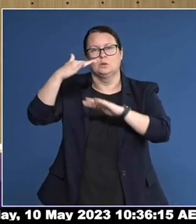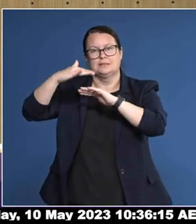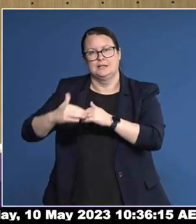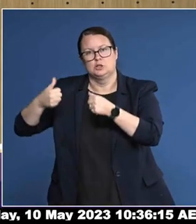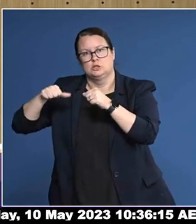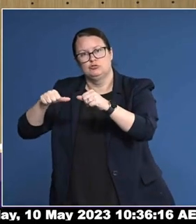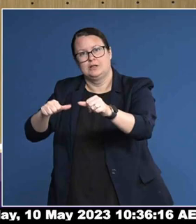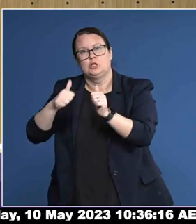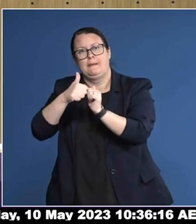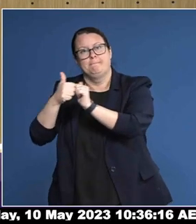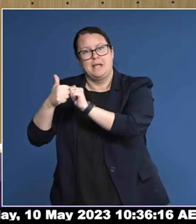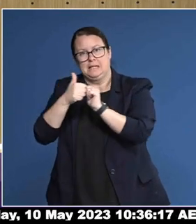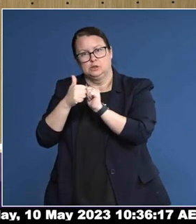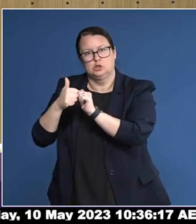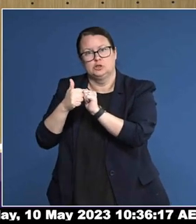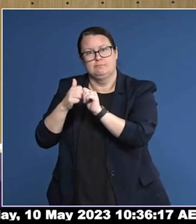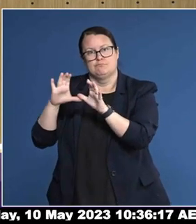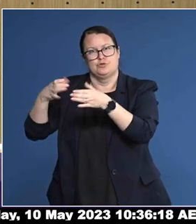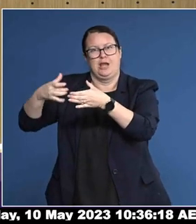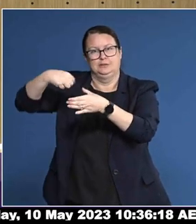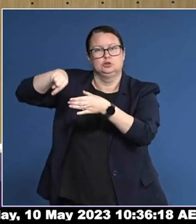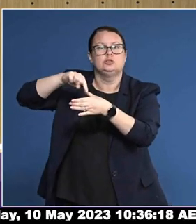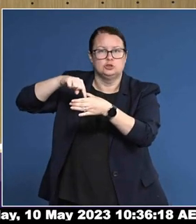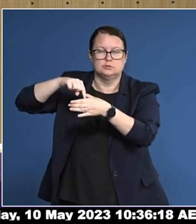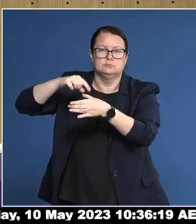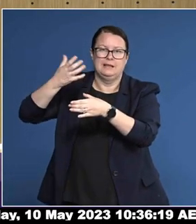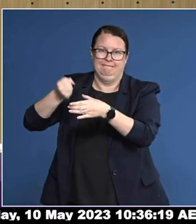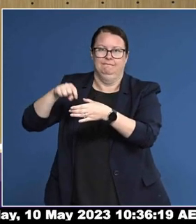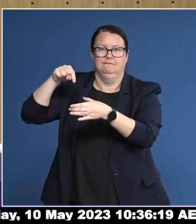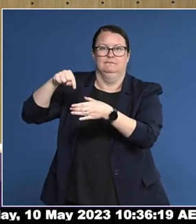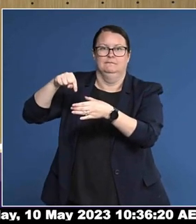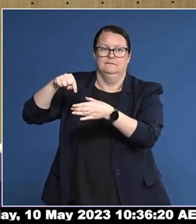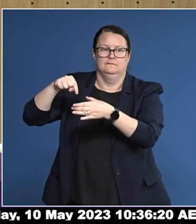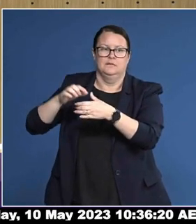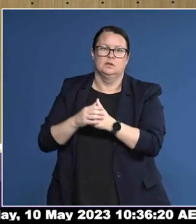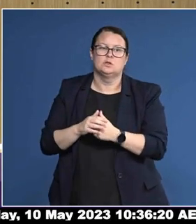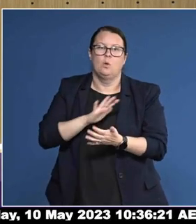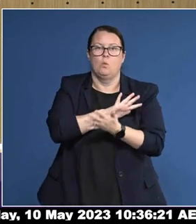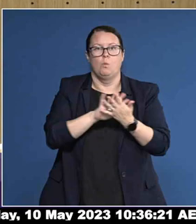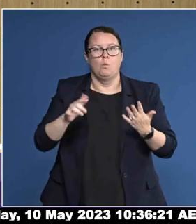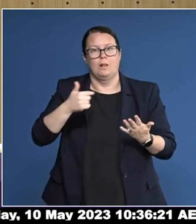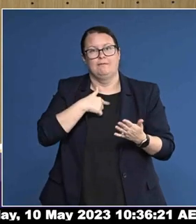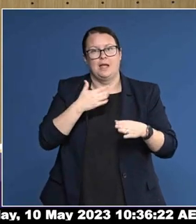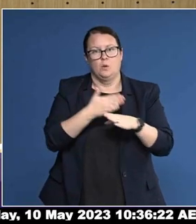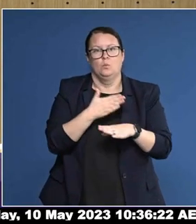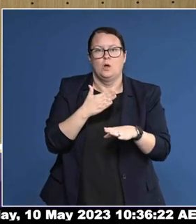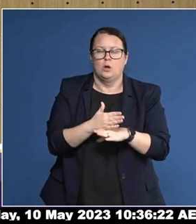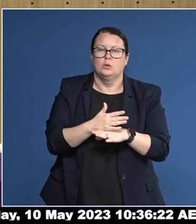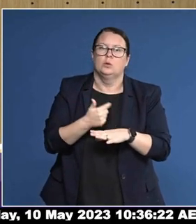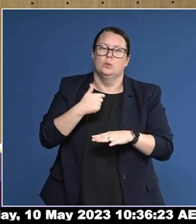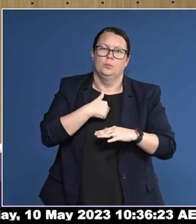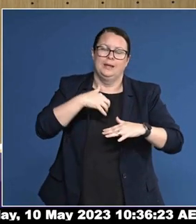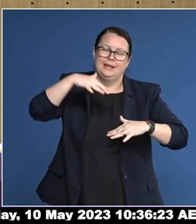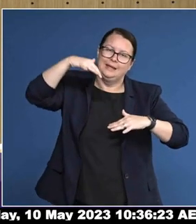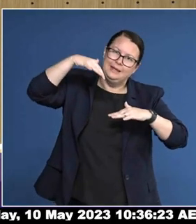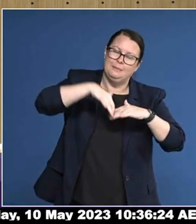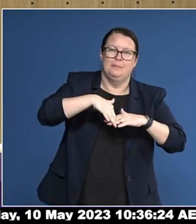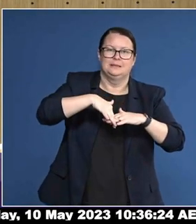Partnership branch, and through all of our work we embed the - ensuring that we address